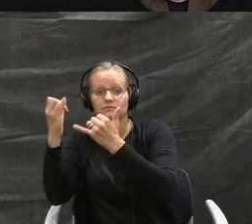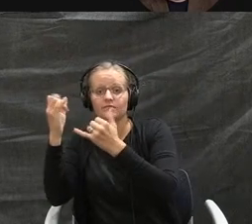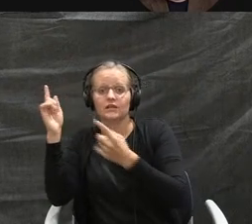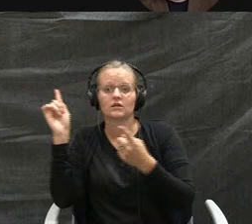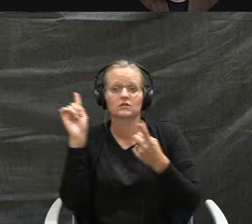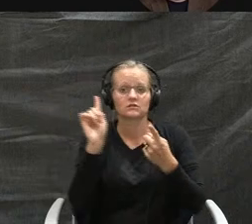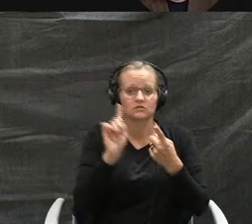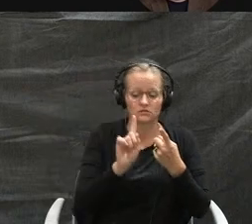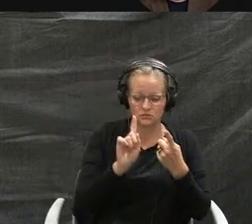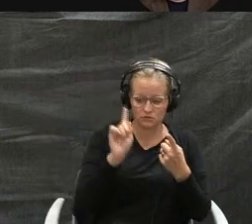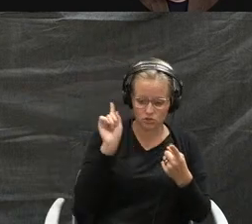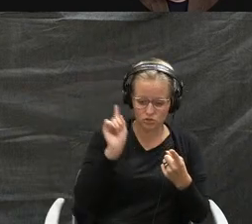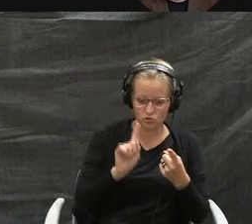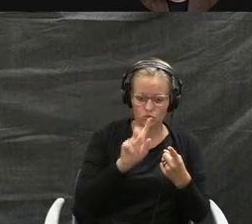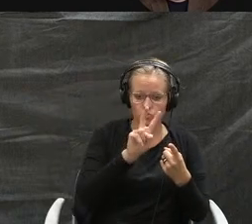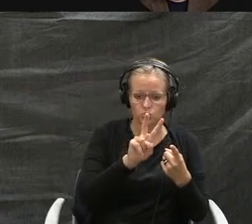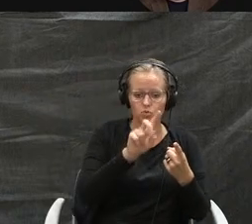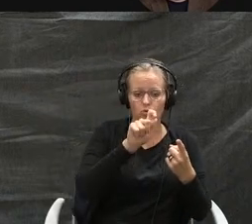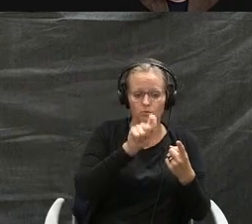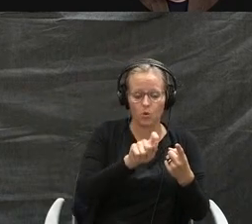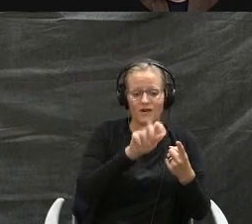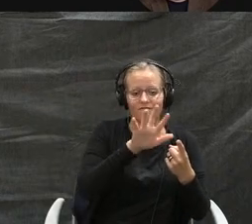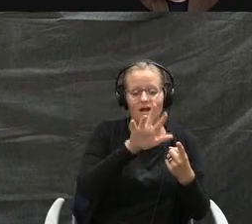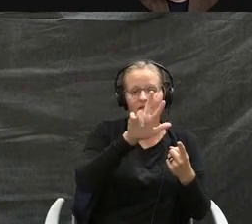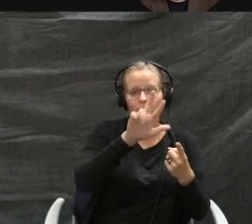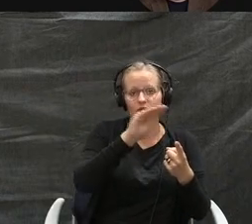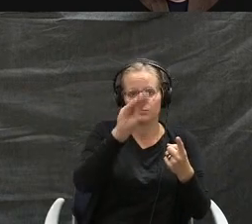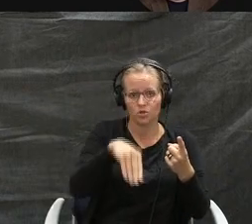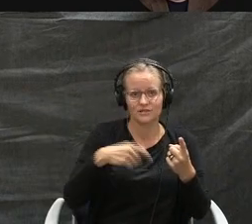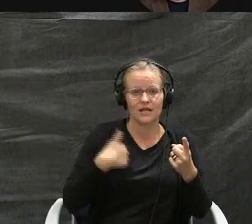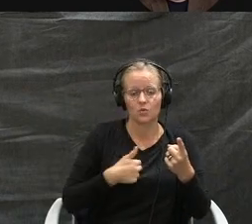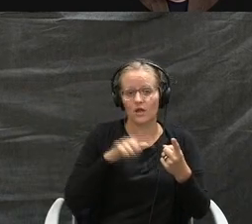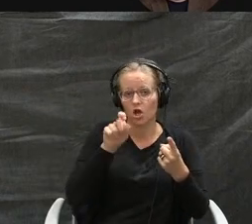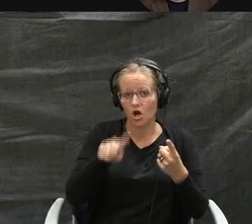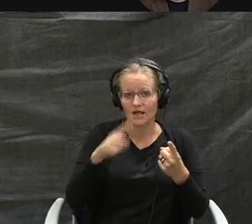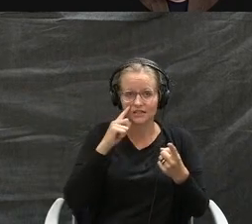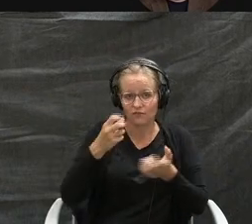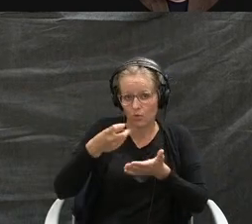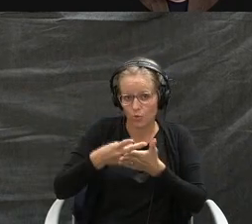2.53%. So I would ask that you prove that so that we